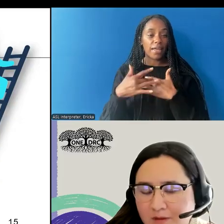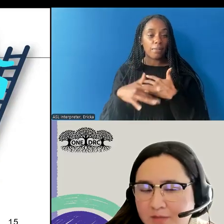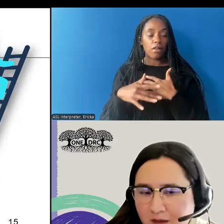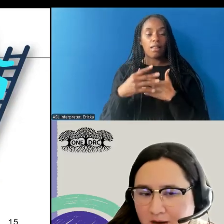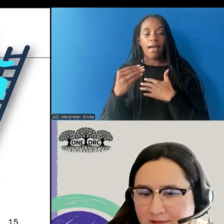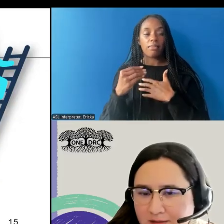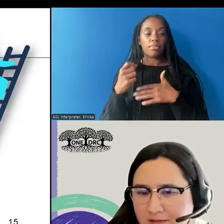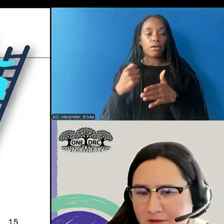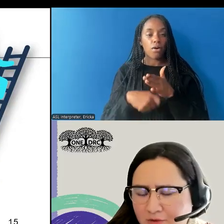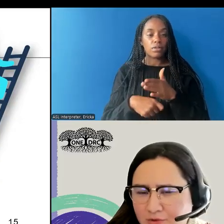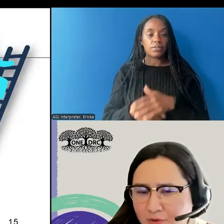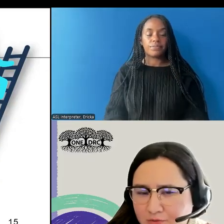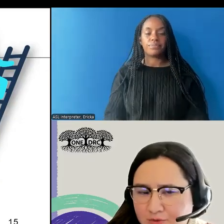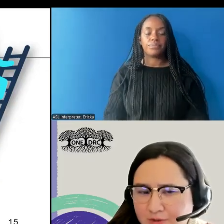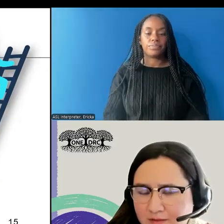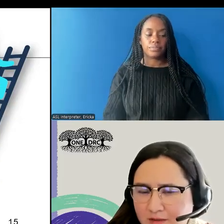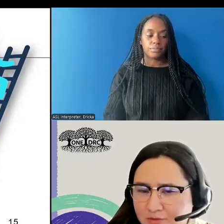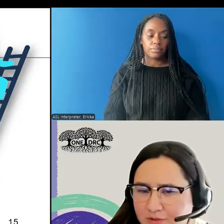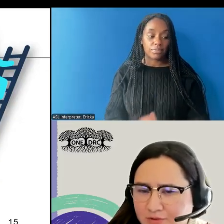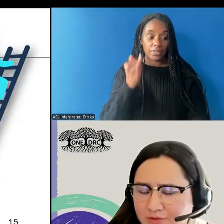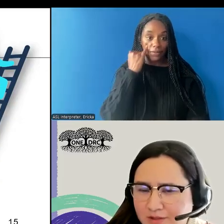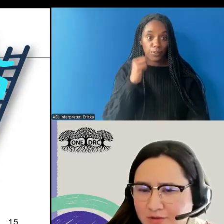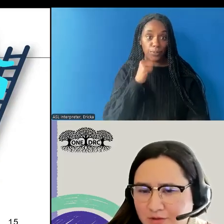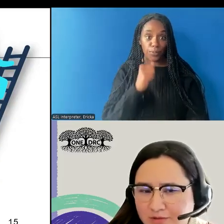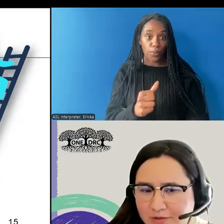Because let's say if you don't do that then the regional center could also